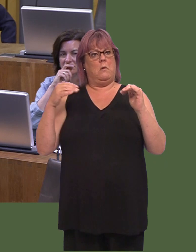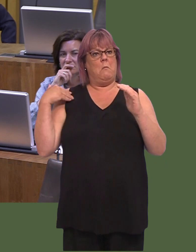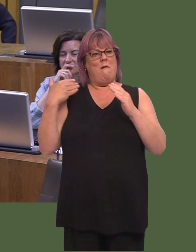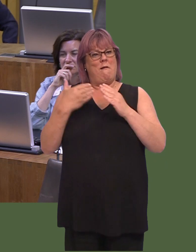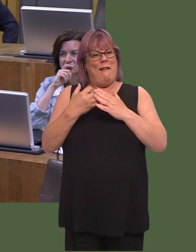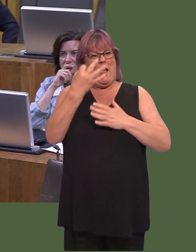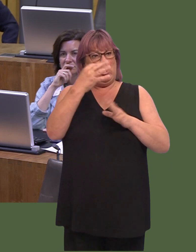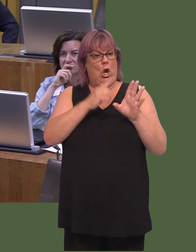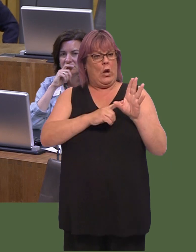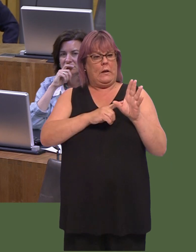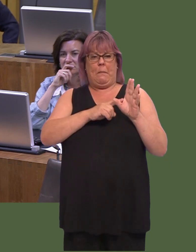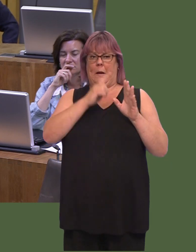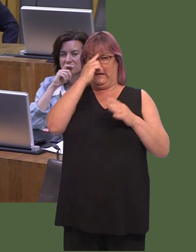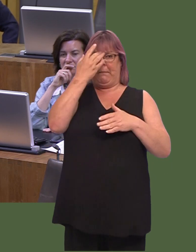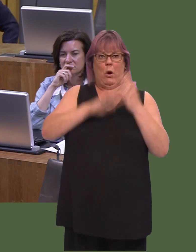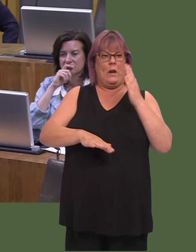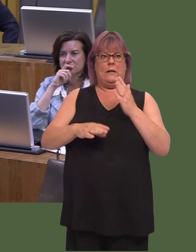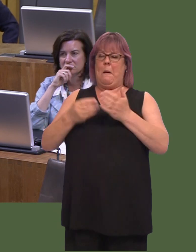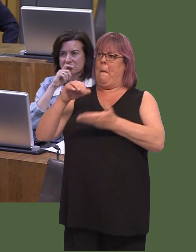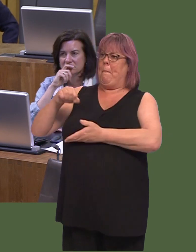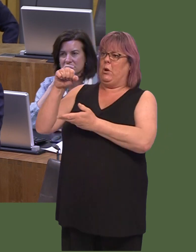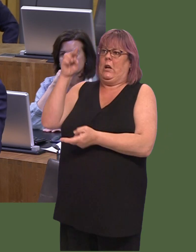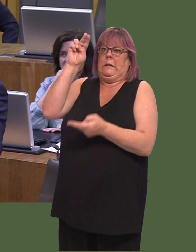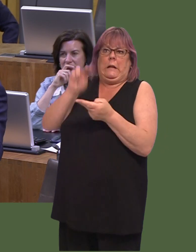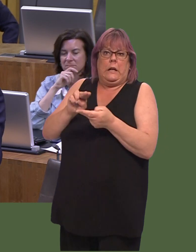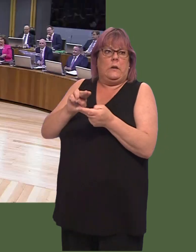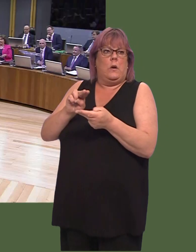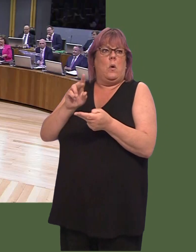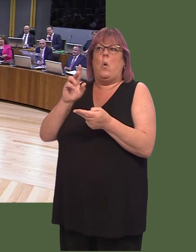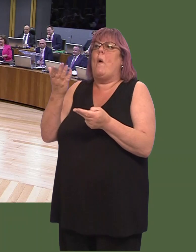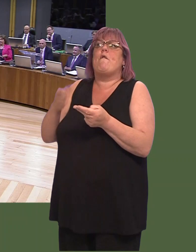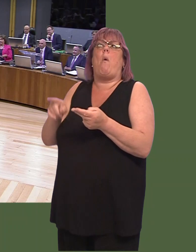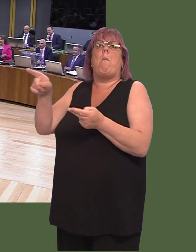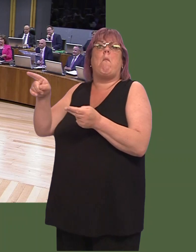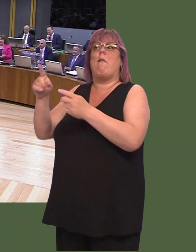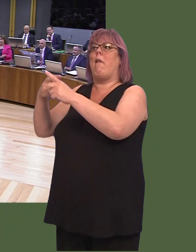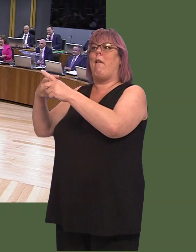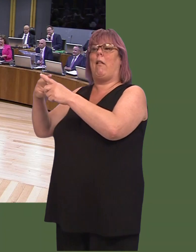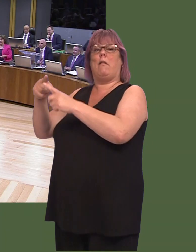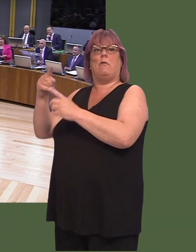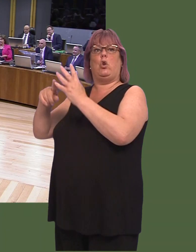had to suffer the effects of austerity that has been imposed on the people of Wales by his own party.